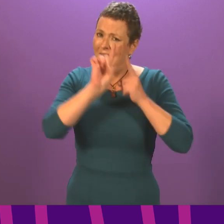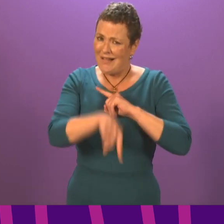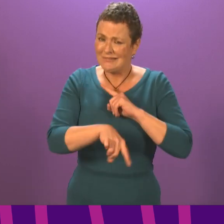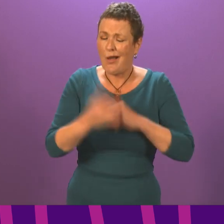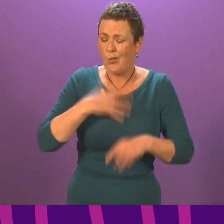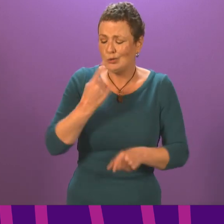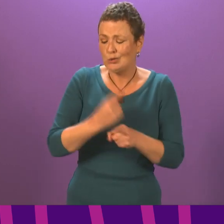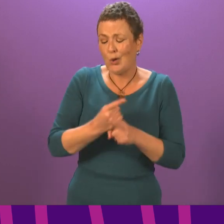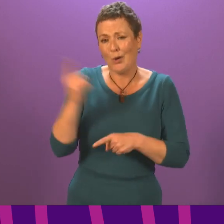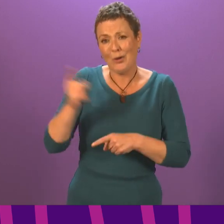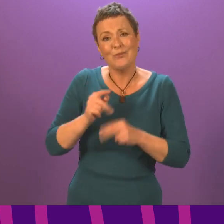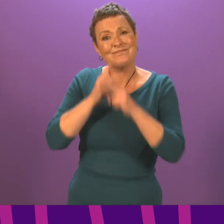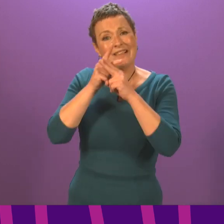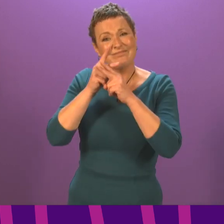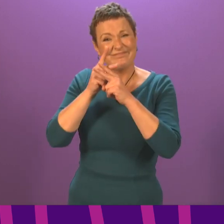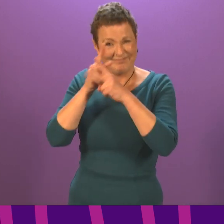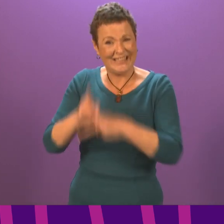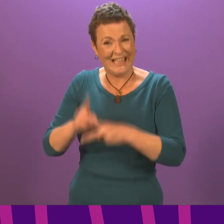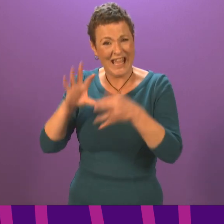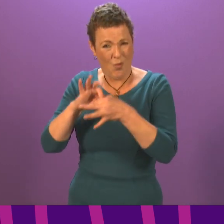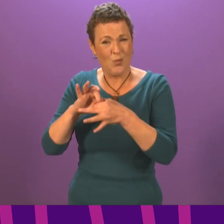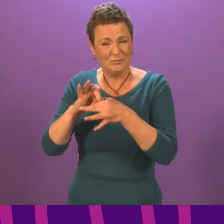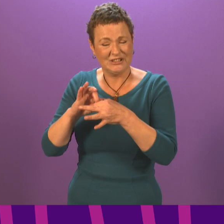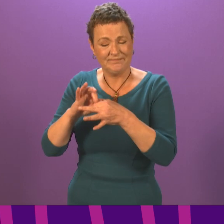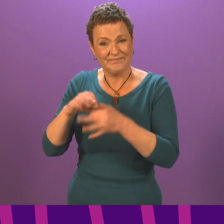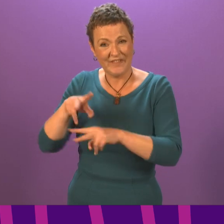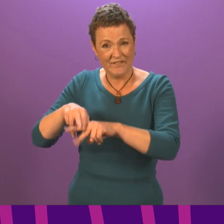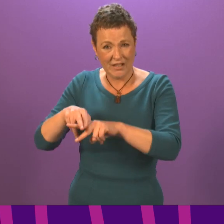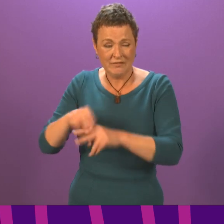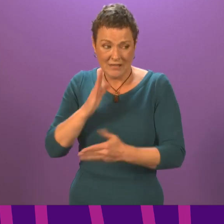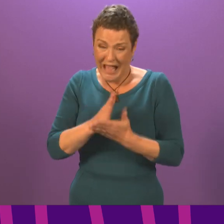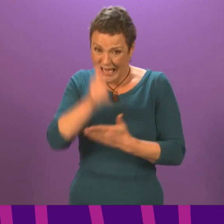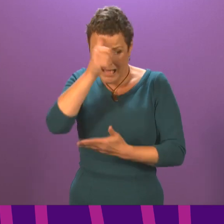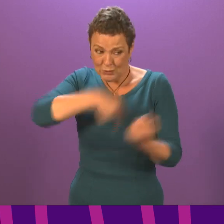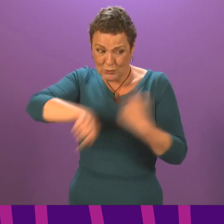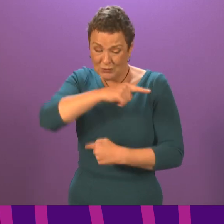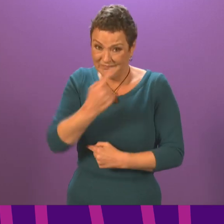homes in Fife, I understand what a worrying time this is for families of care home residents,